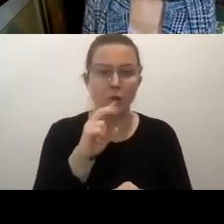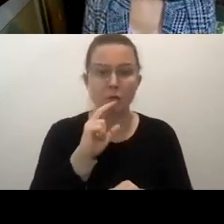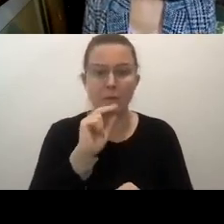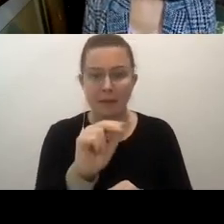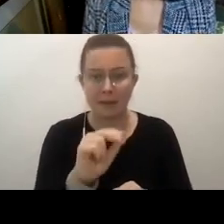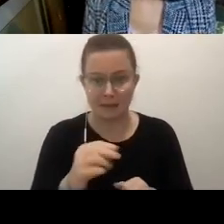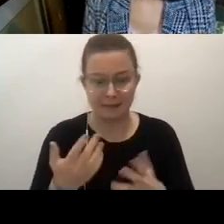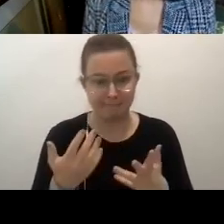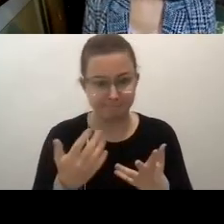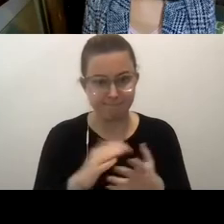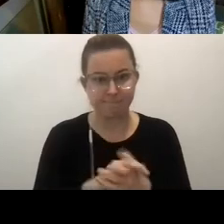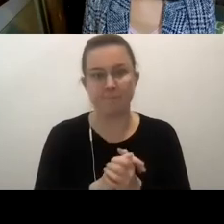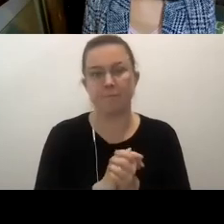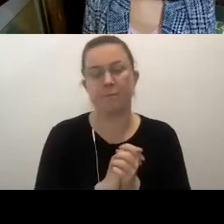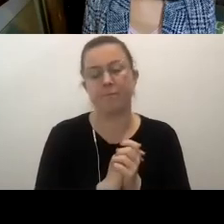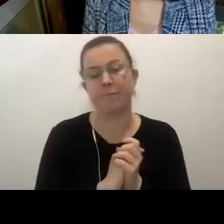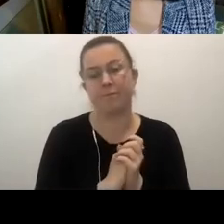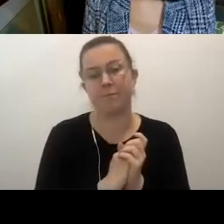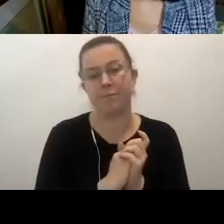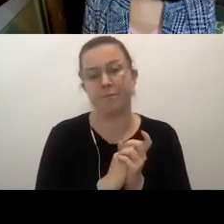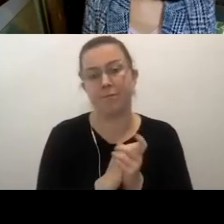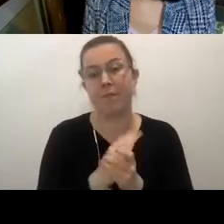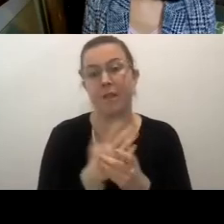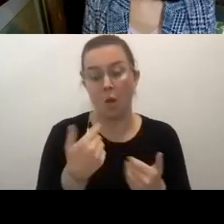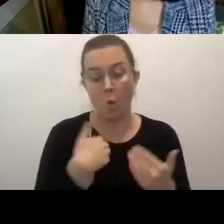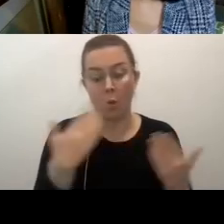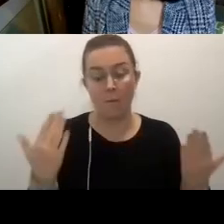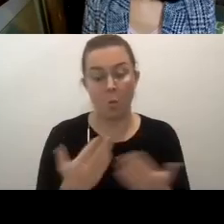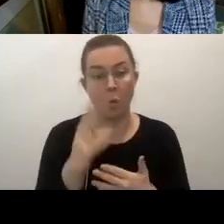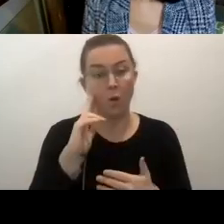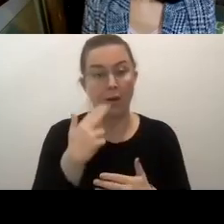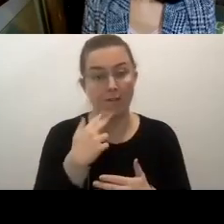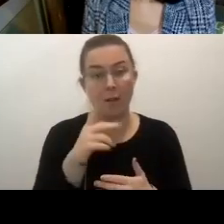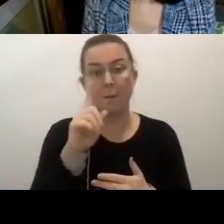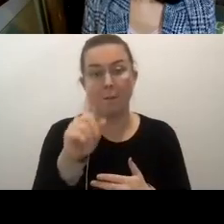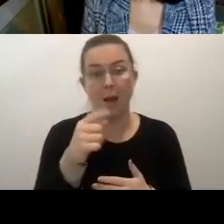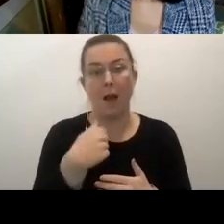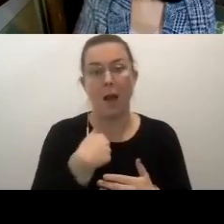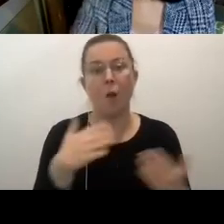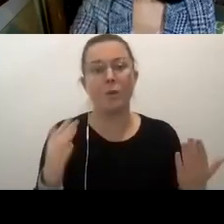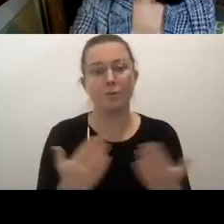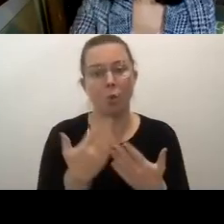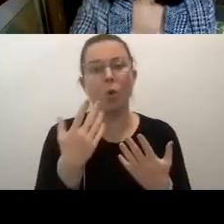Now, I was born deaf but I was born with the ability to speak. Many